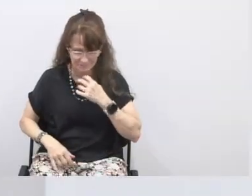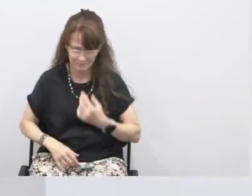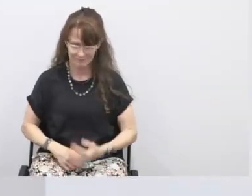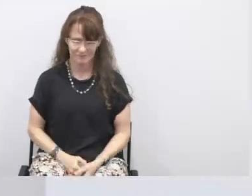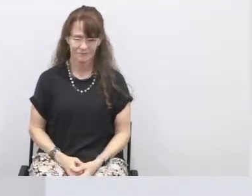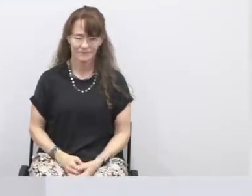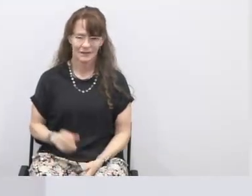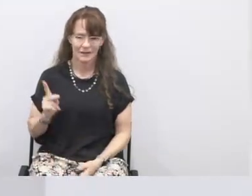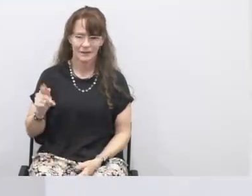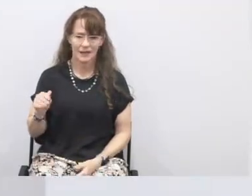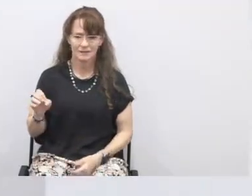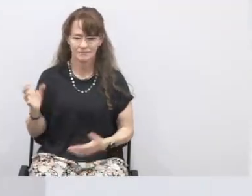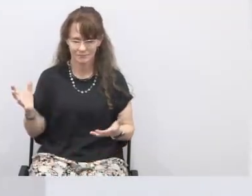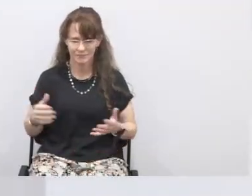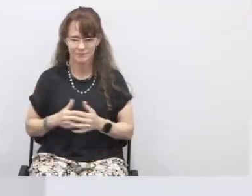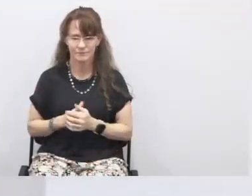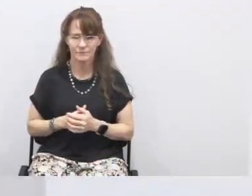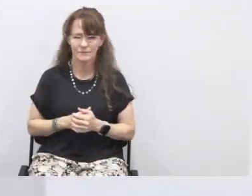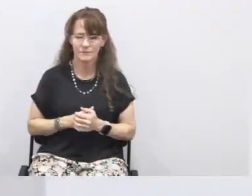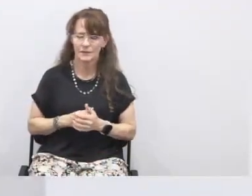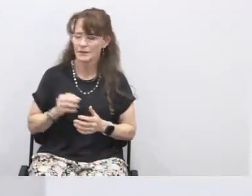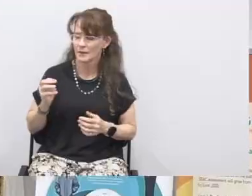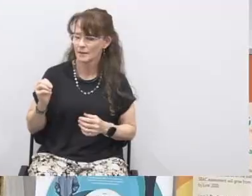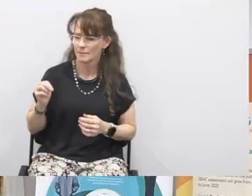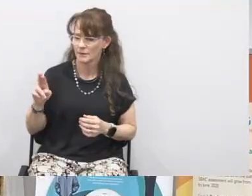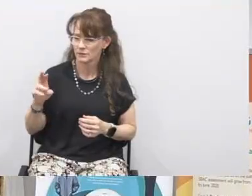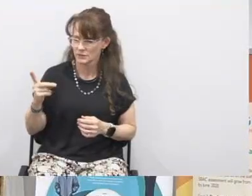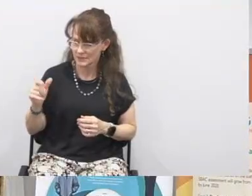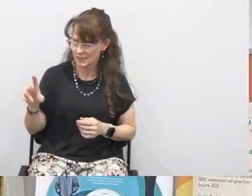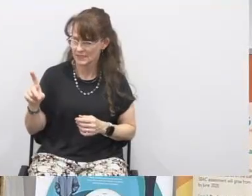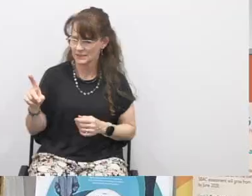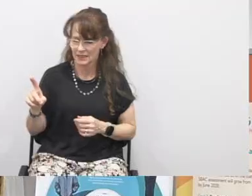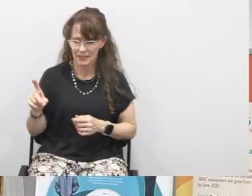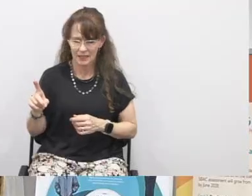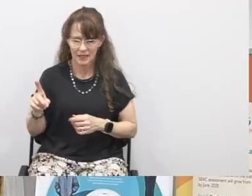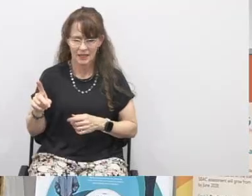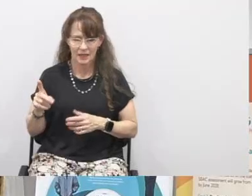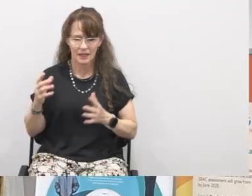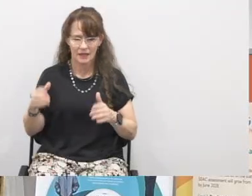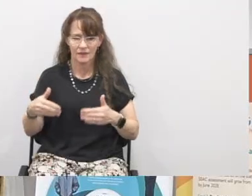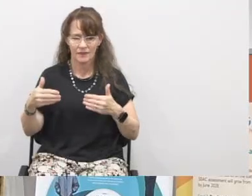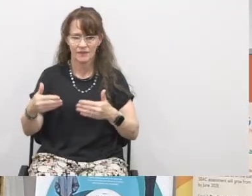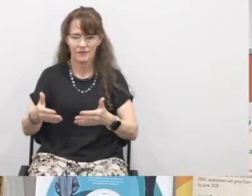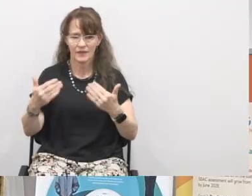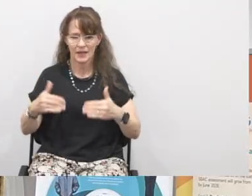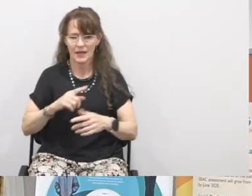David, take it away. [David] Yeah, I'll ask the next question, definitely for both.